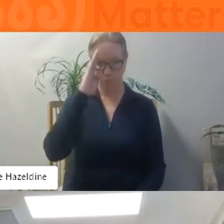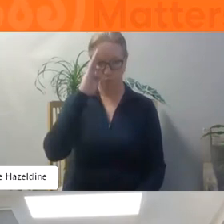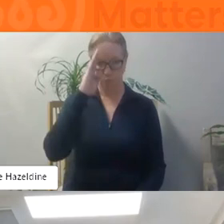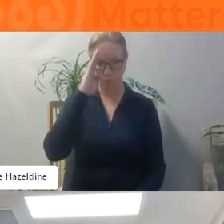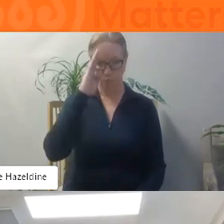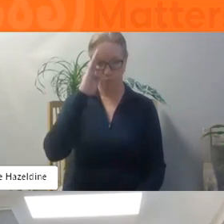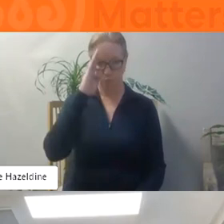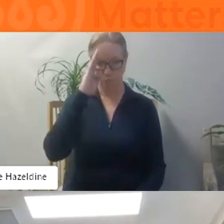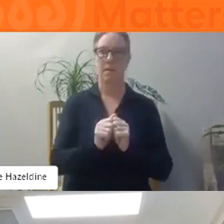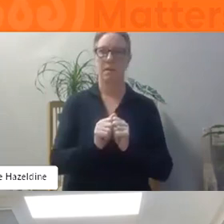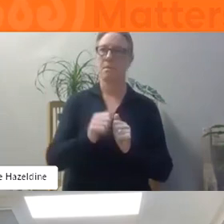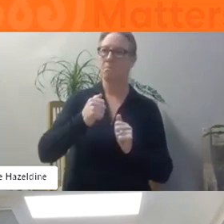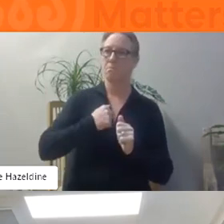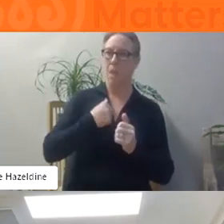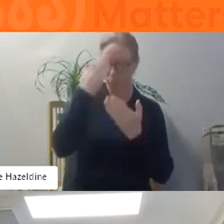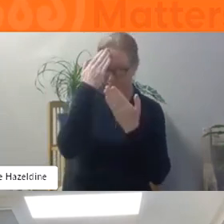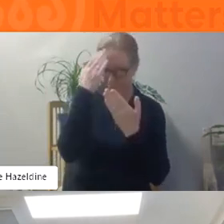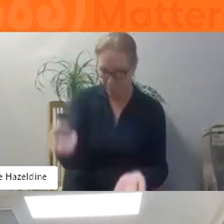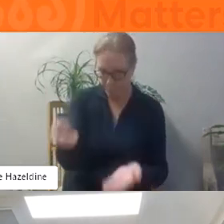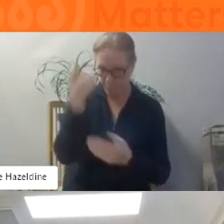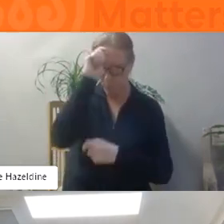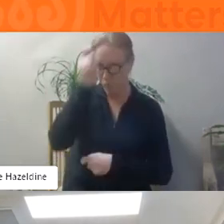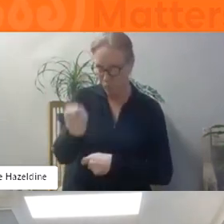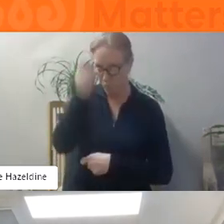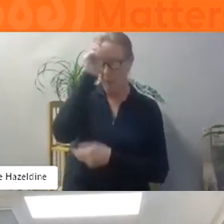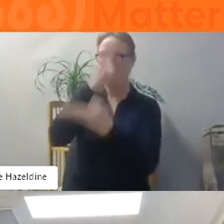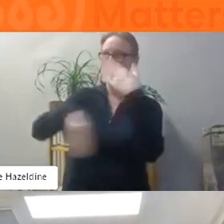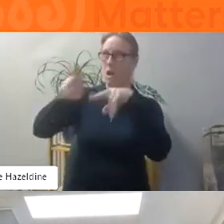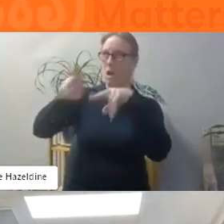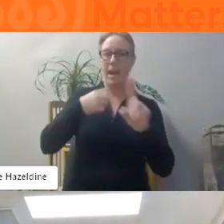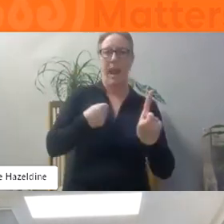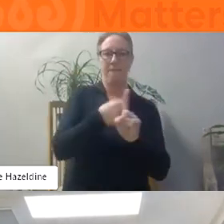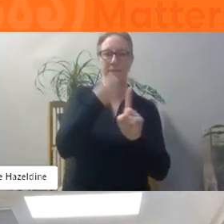au, kei te kura te Mātauranga e mahi ana. Nō reira, tēnā koutou, tēnā koutou, tēnā ana tātou katoa. A huge thanks for this opportunity and my sincere regards and respects to all the parent advocates who have been and will continue to